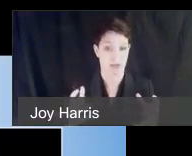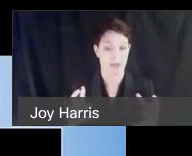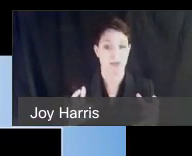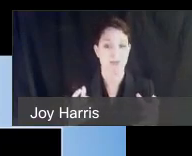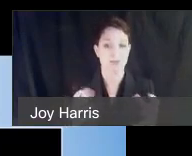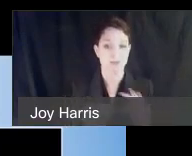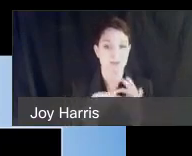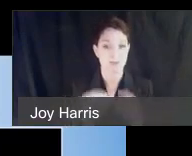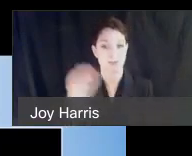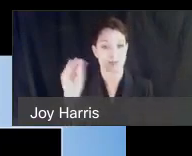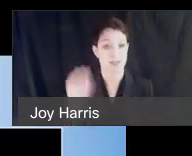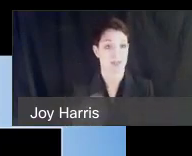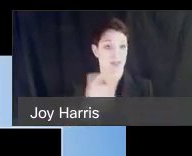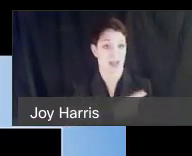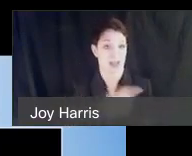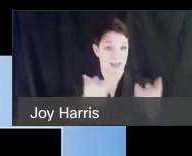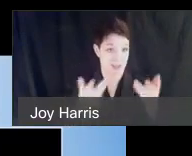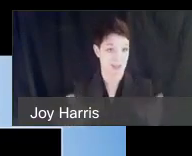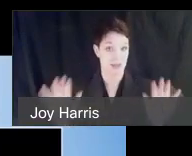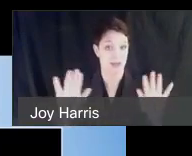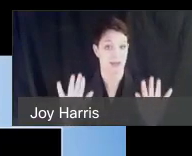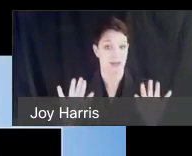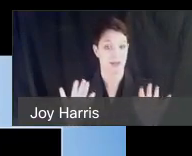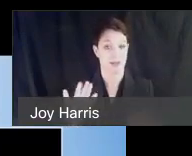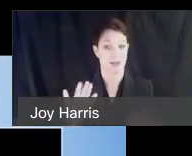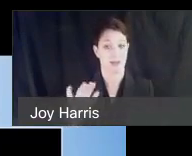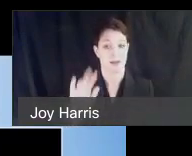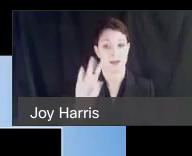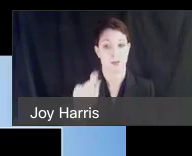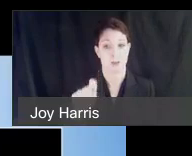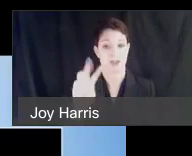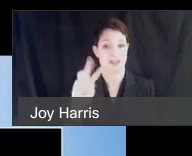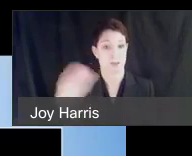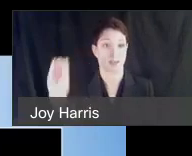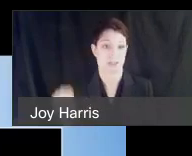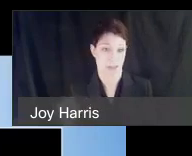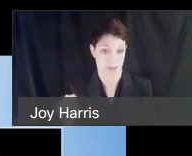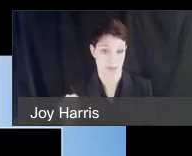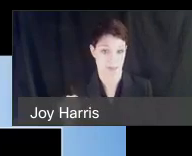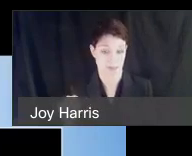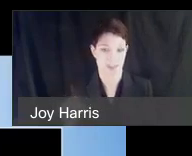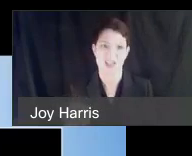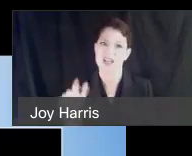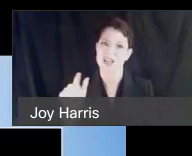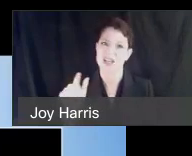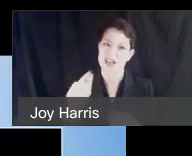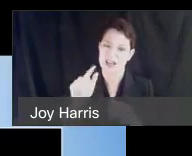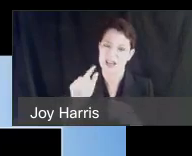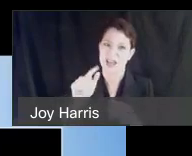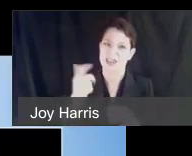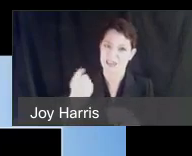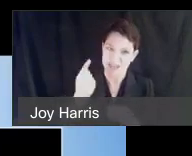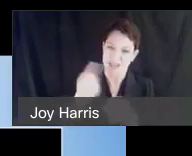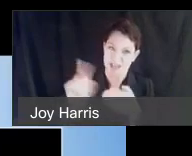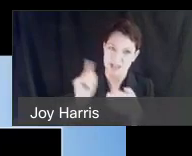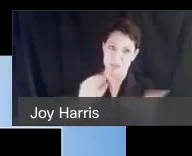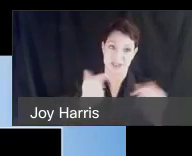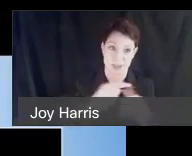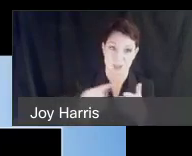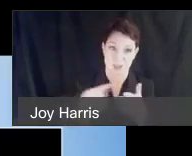vaccinated population, is 0.6%, a small improvement from last week. In terms of our black or African